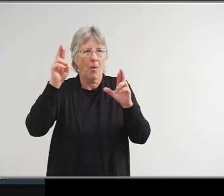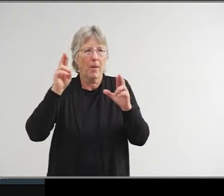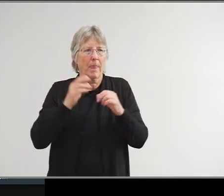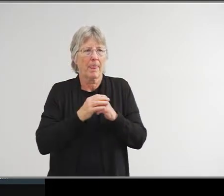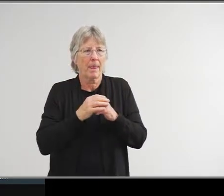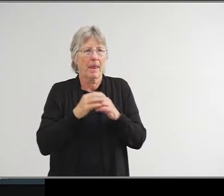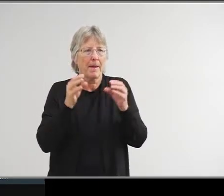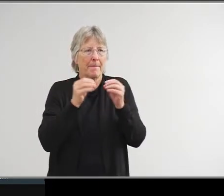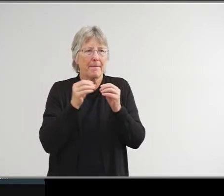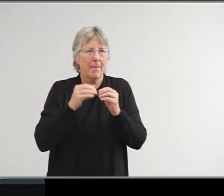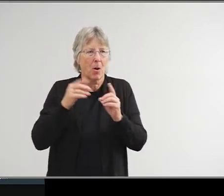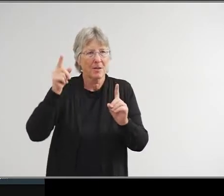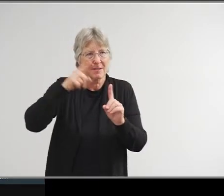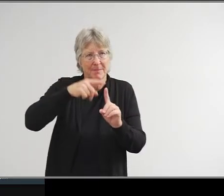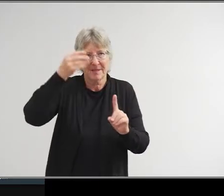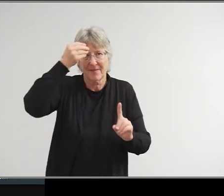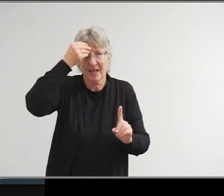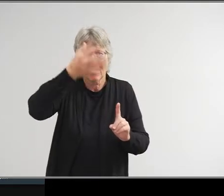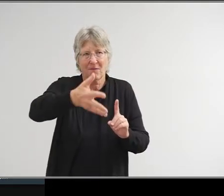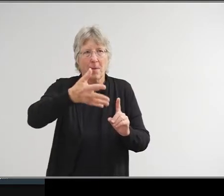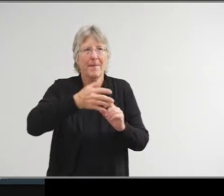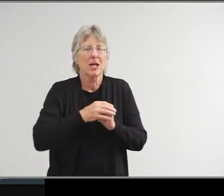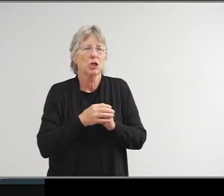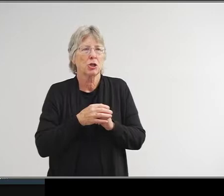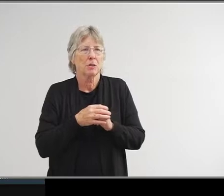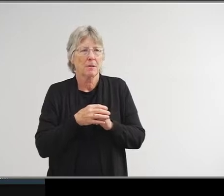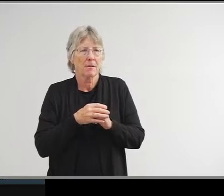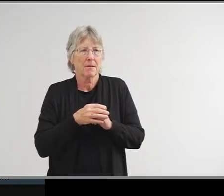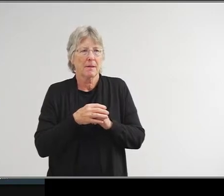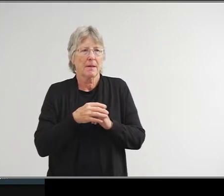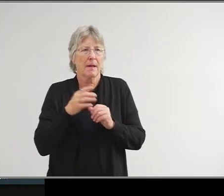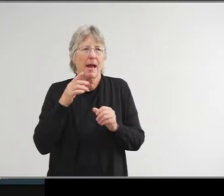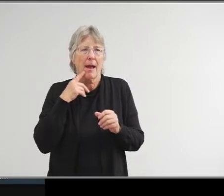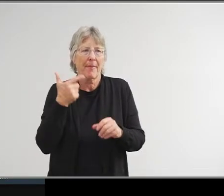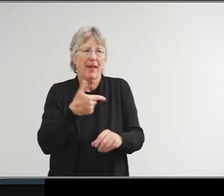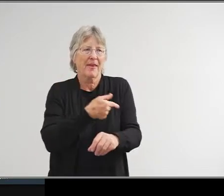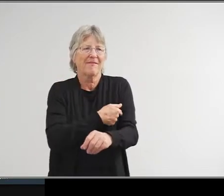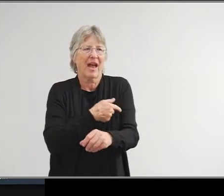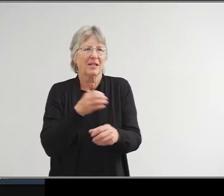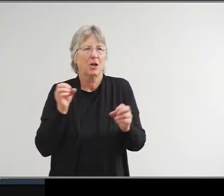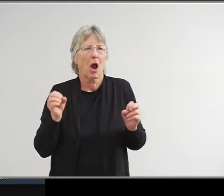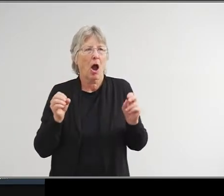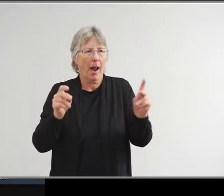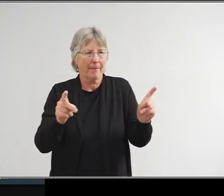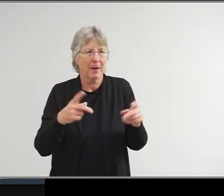more specific information about the vaccination opportunity that will be available